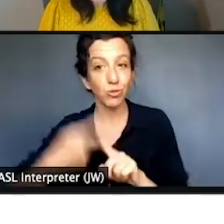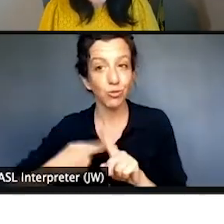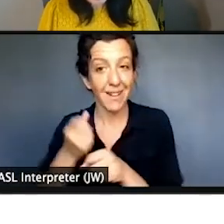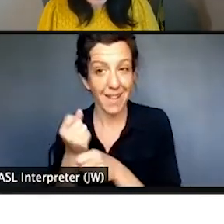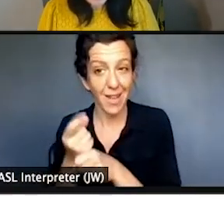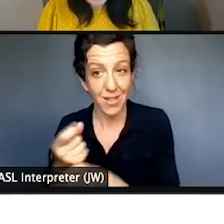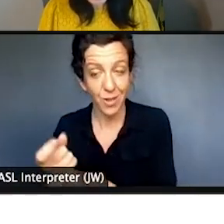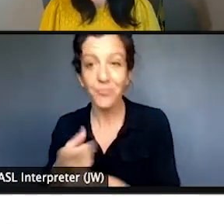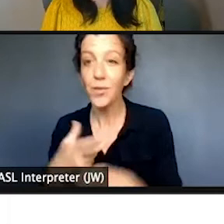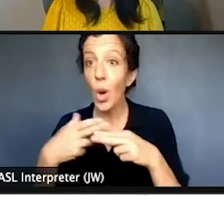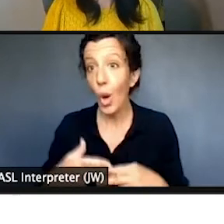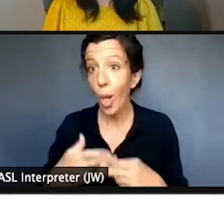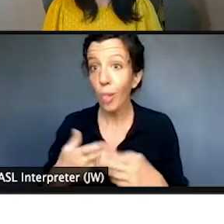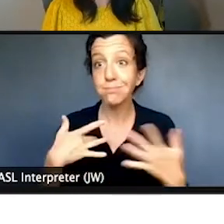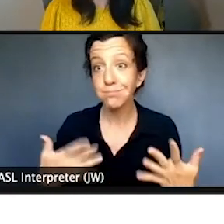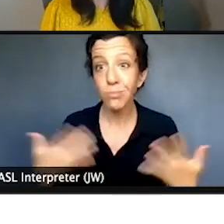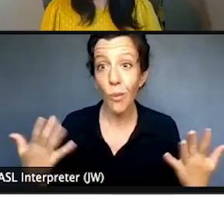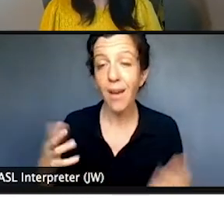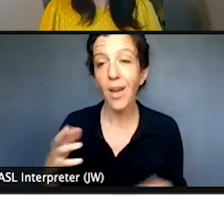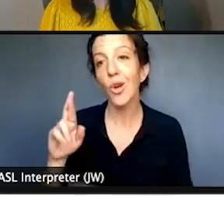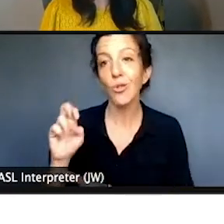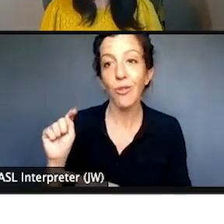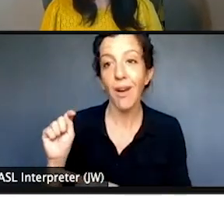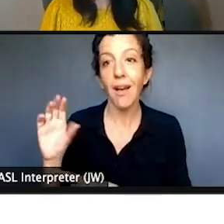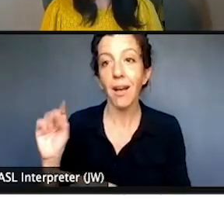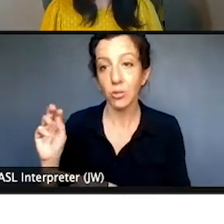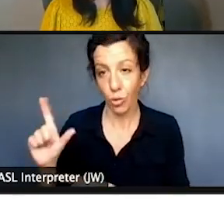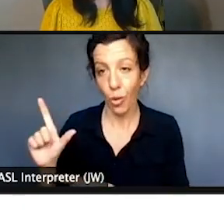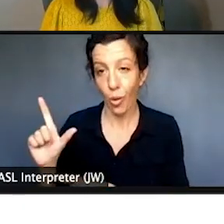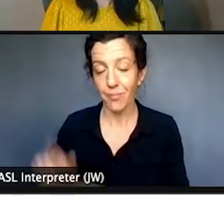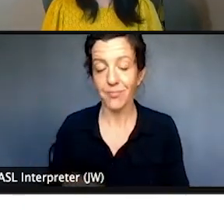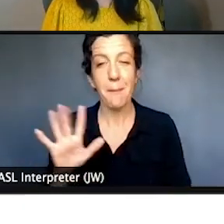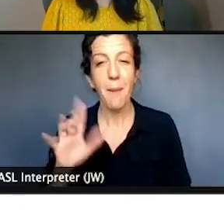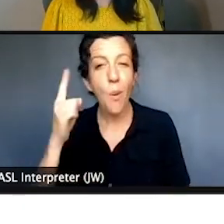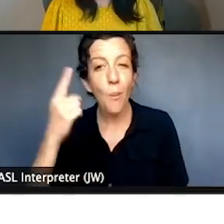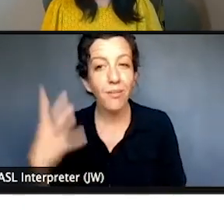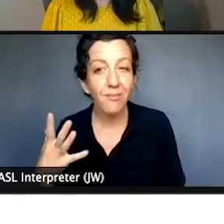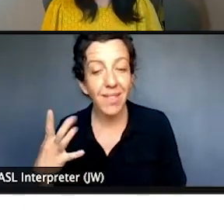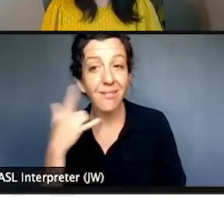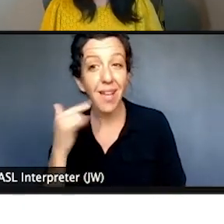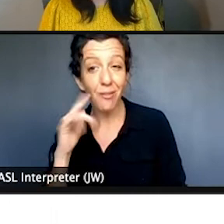that cities and counties could apply rent control to most property that's over 15 years of age.